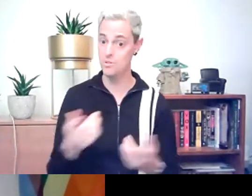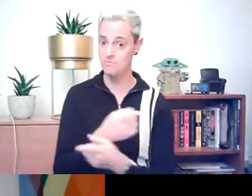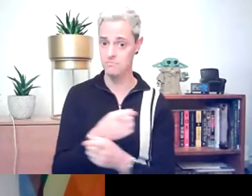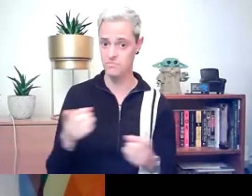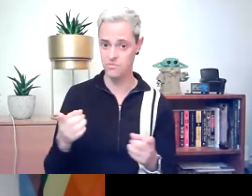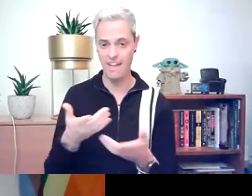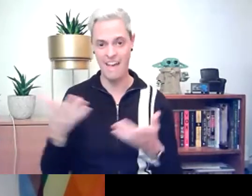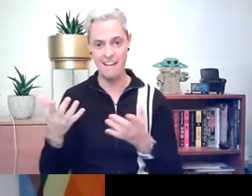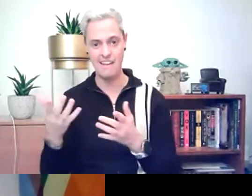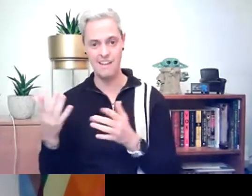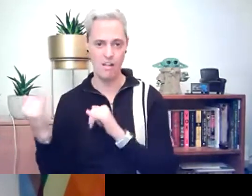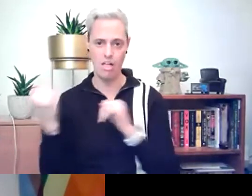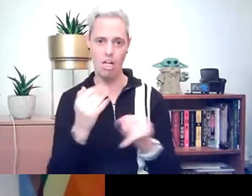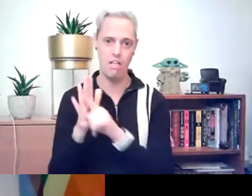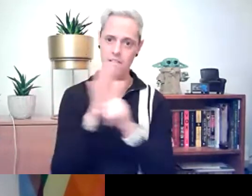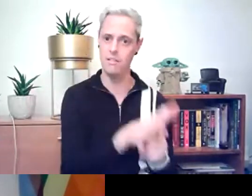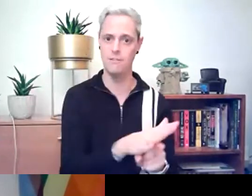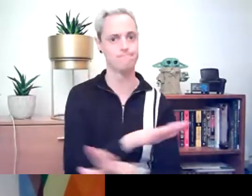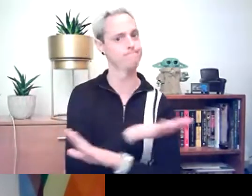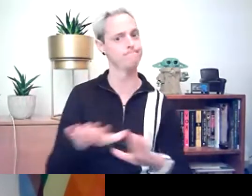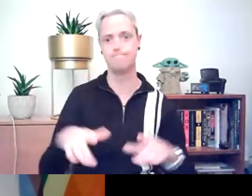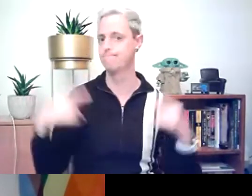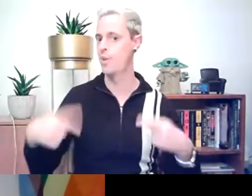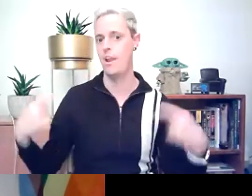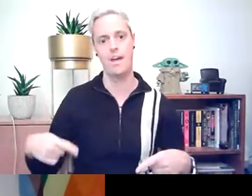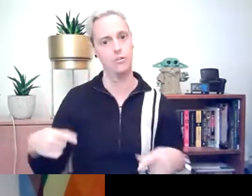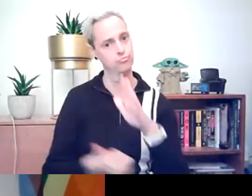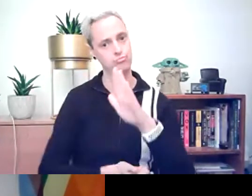of way of viewing trans identity. 18:09:38 And I definitely have heard of trans